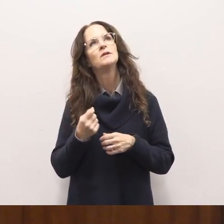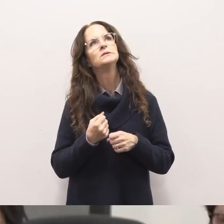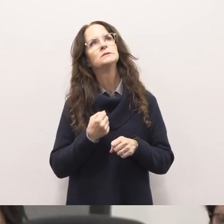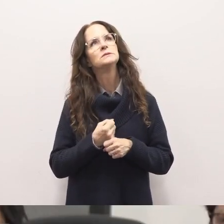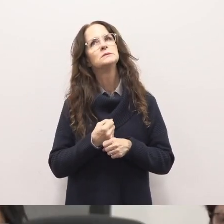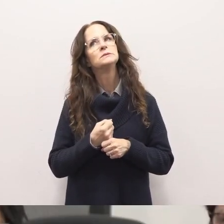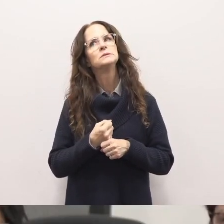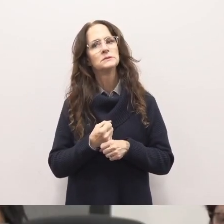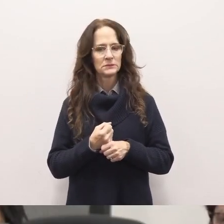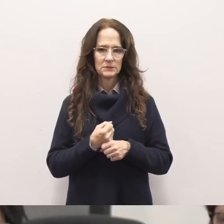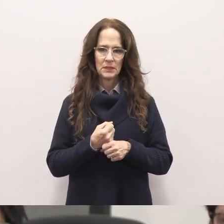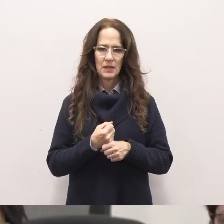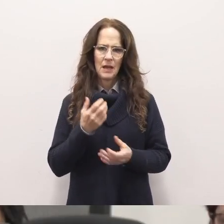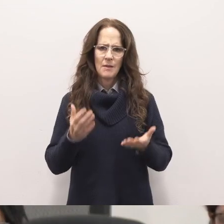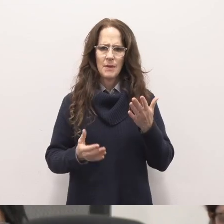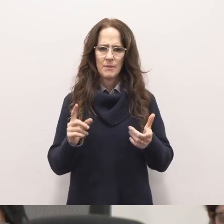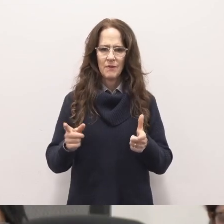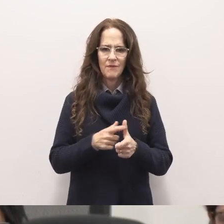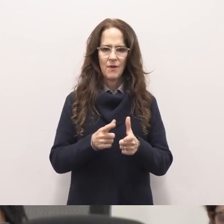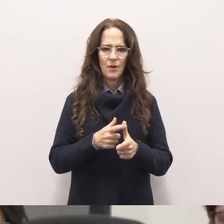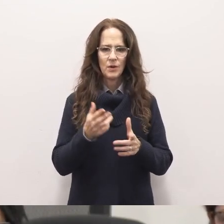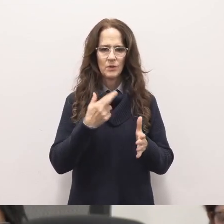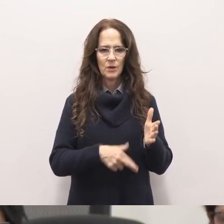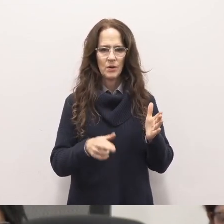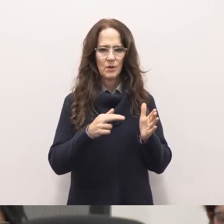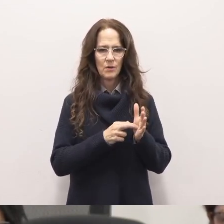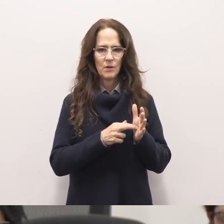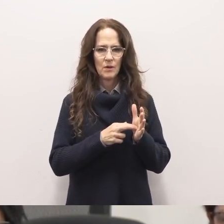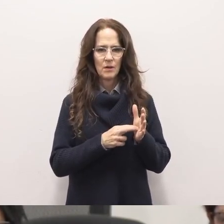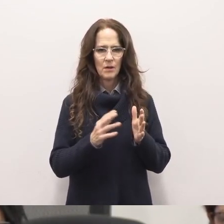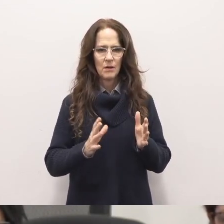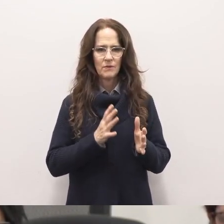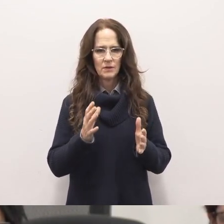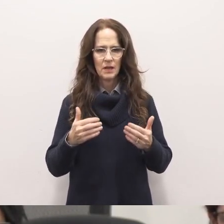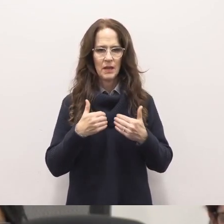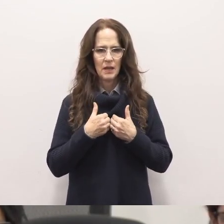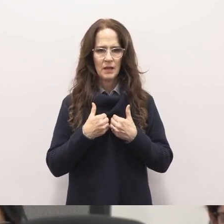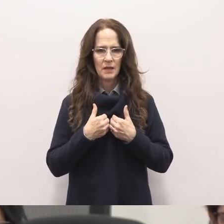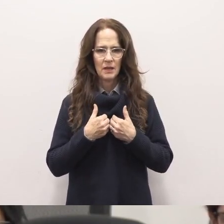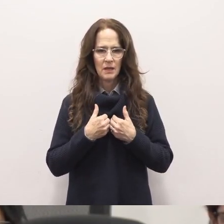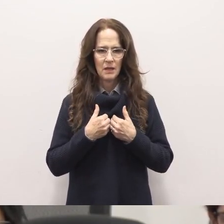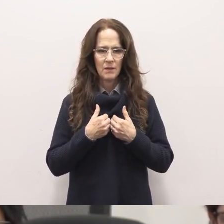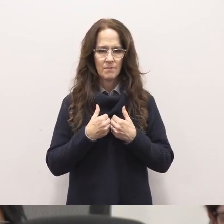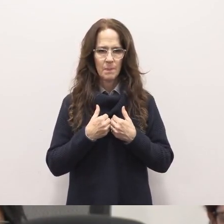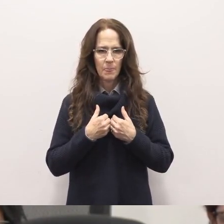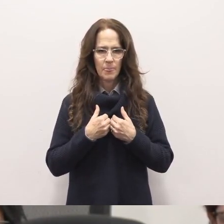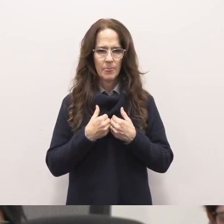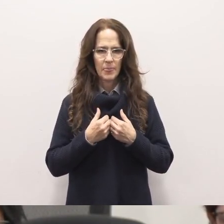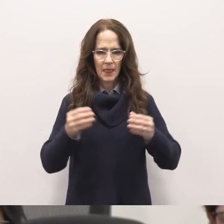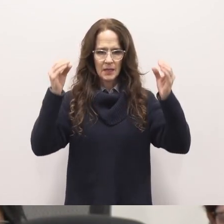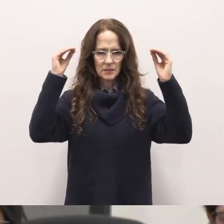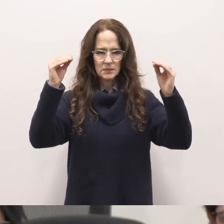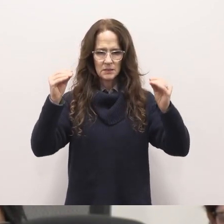I probably the first leadership role I've like officially had was just like teaching at my Sunday school.